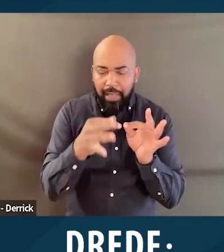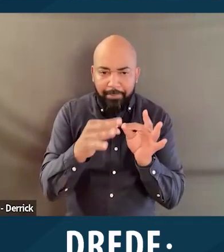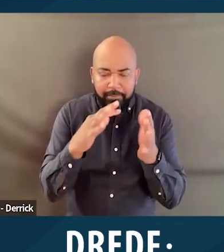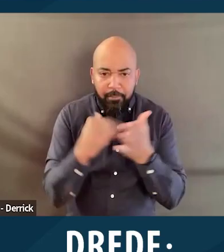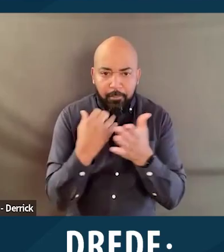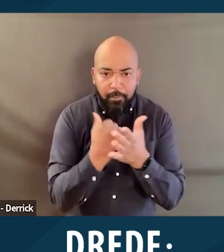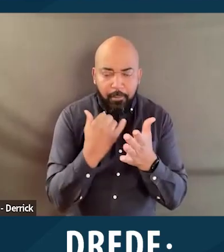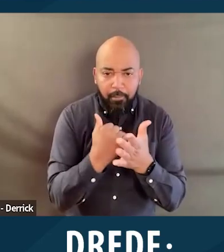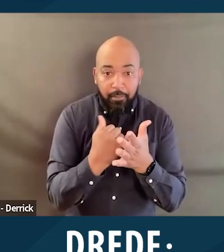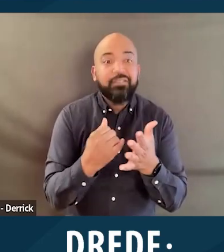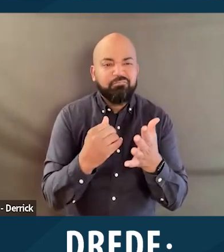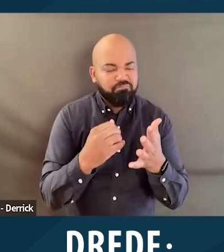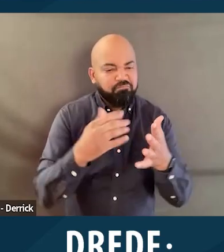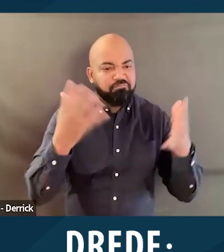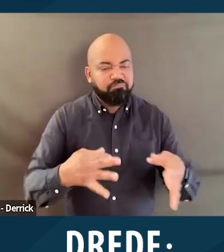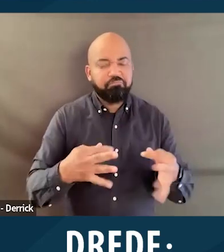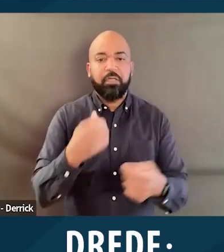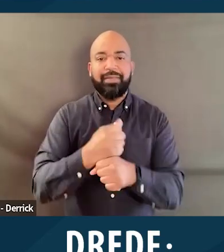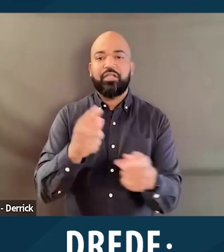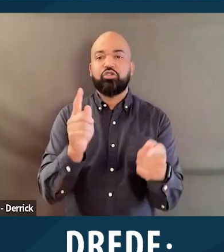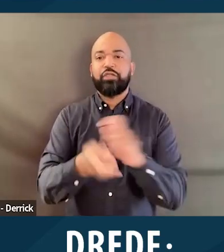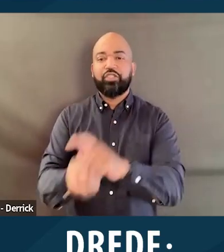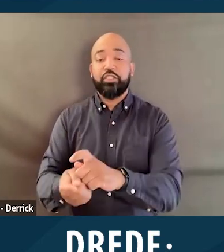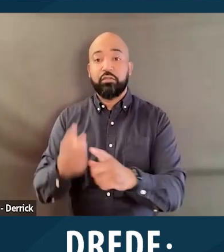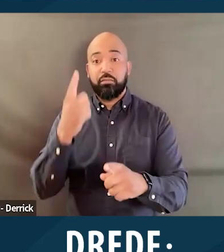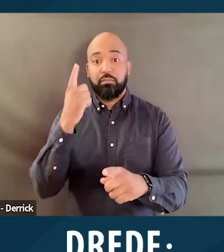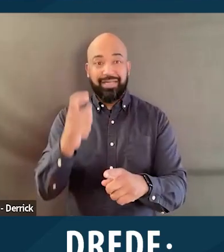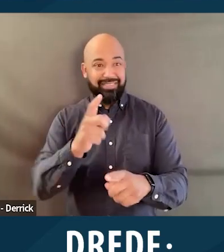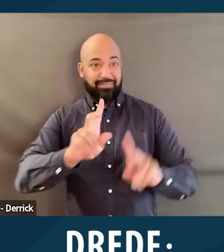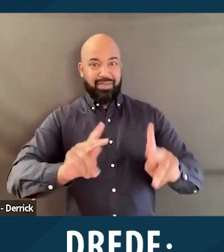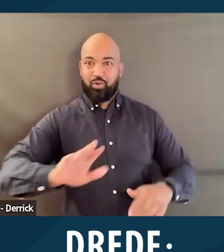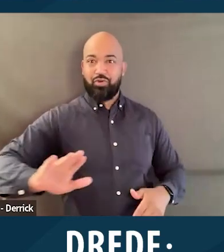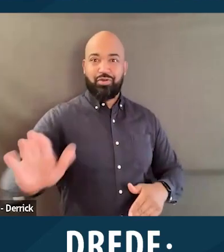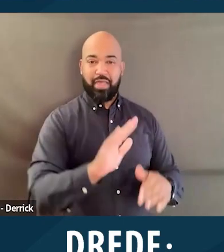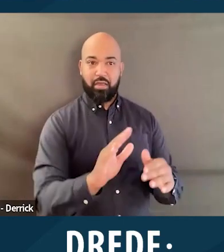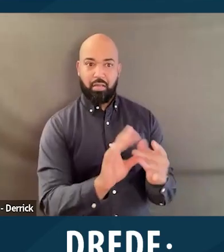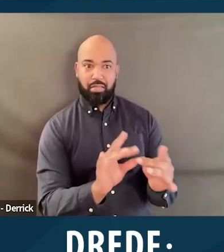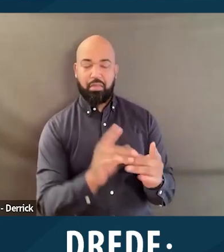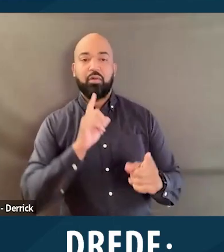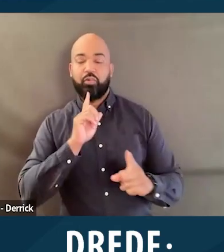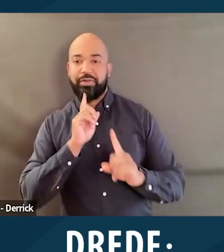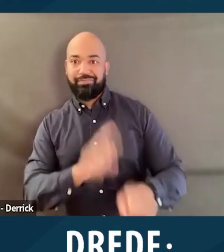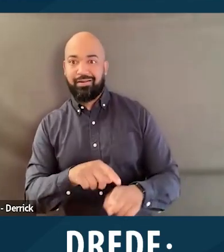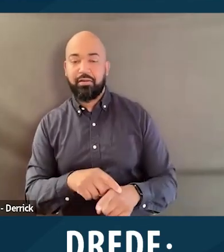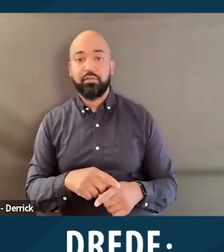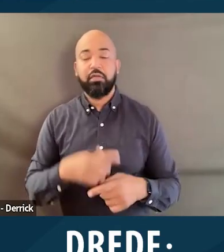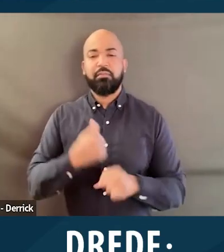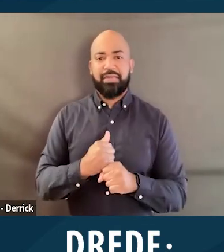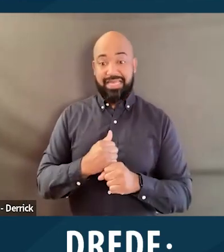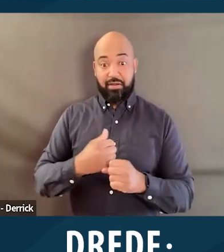HHS took into account all of those comments and changed ‑‑ made changes in response